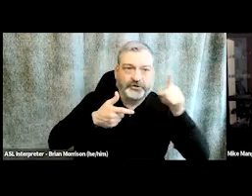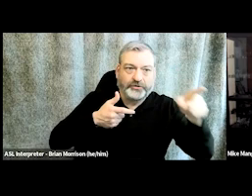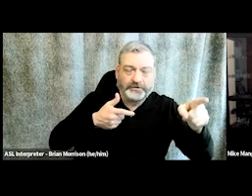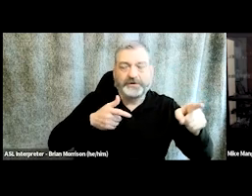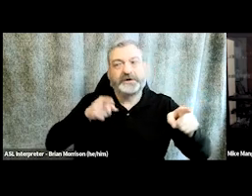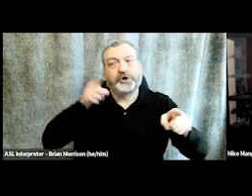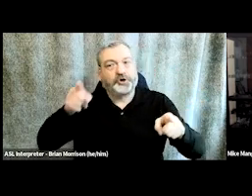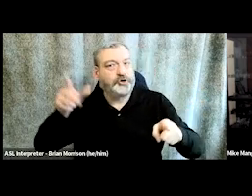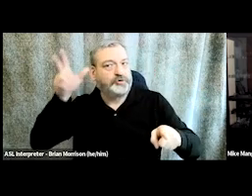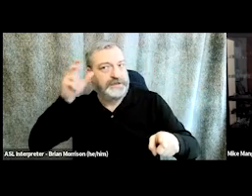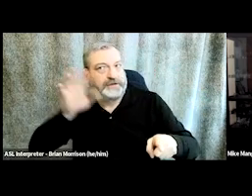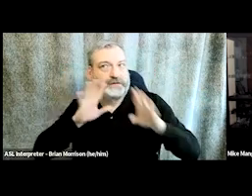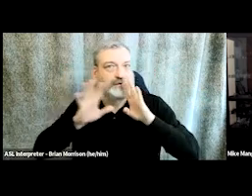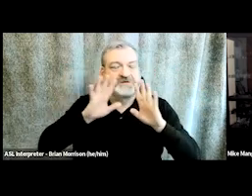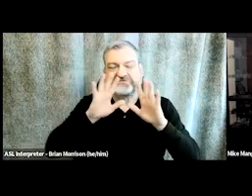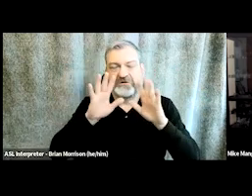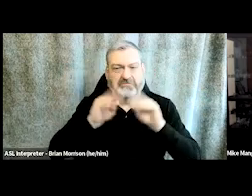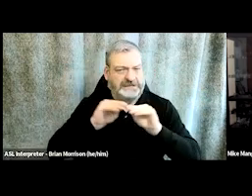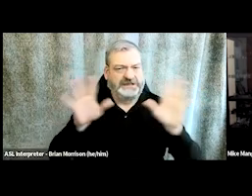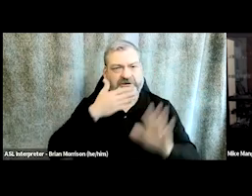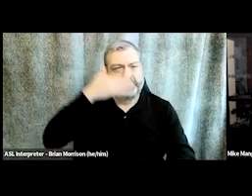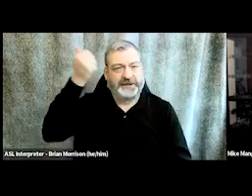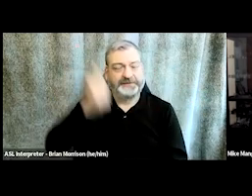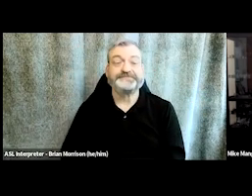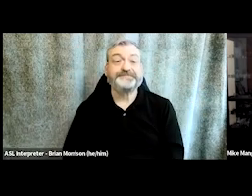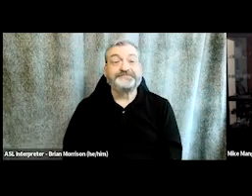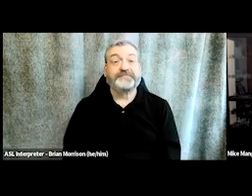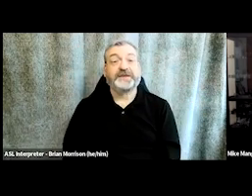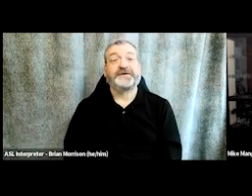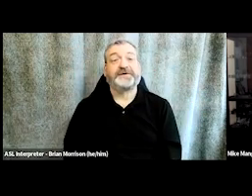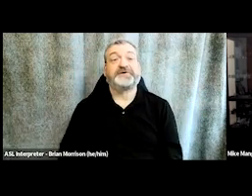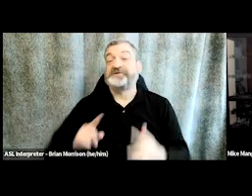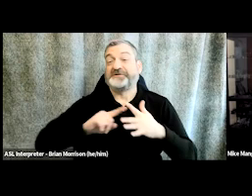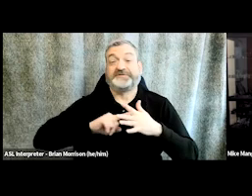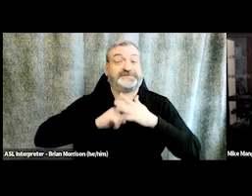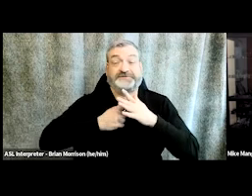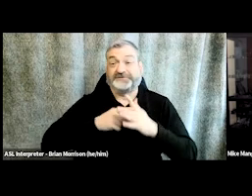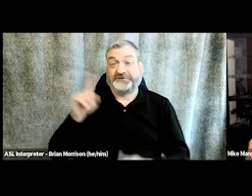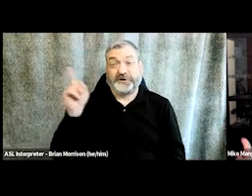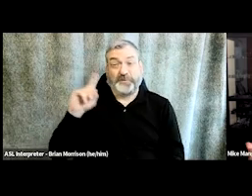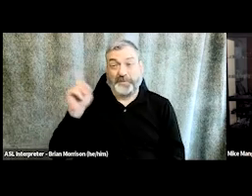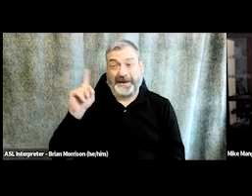So I think a good place to start with what is digital accessibility and what to do